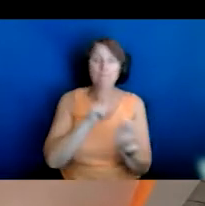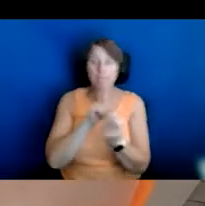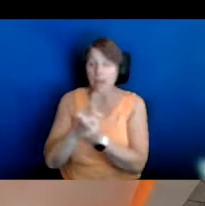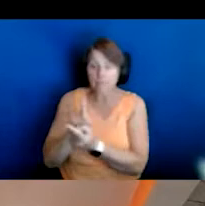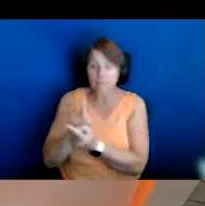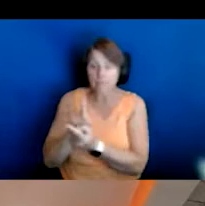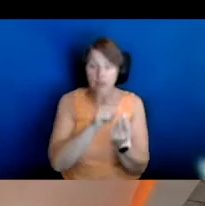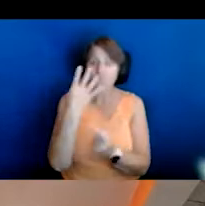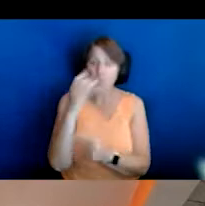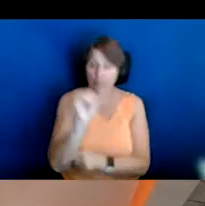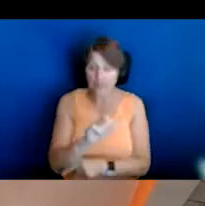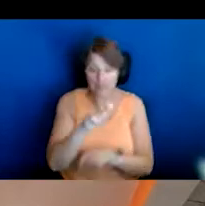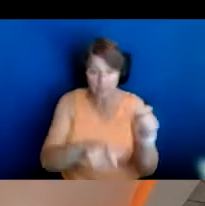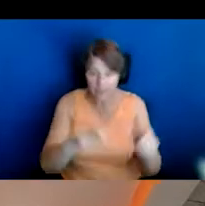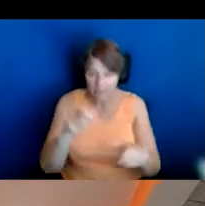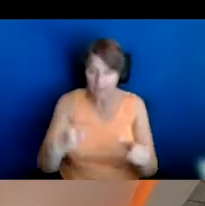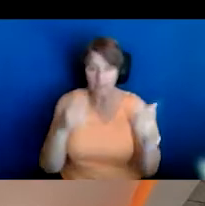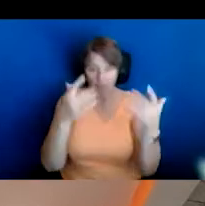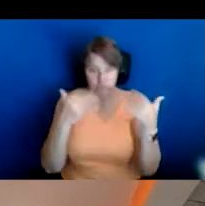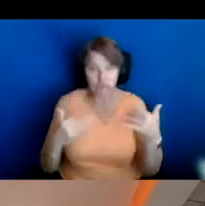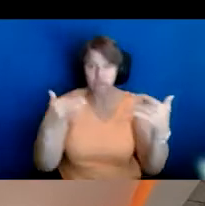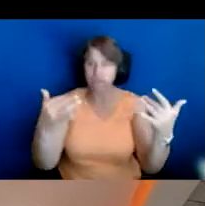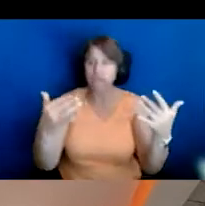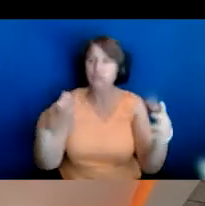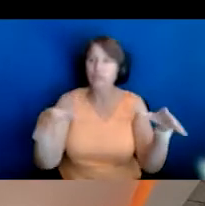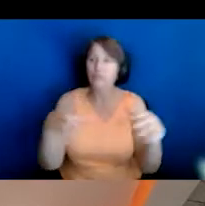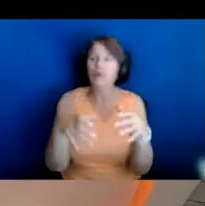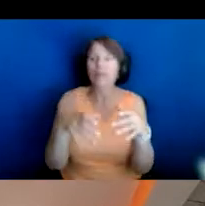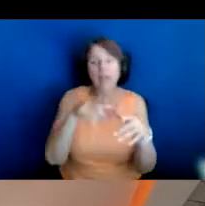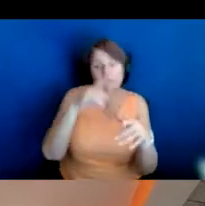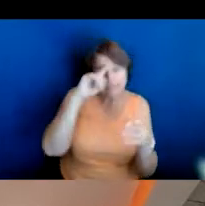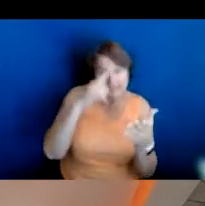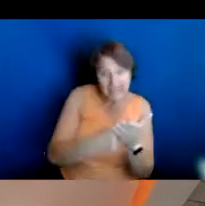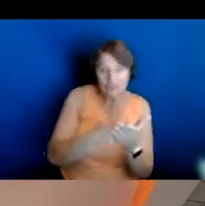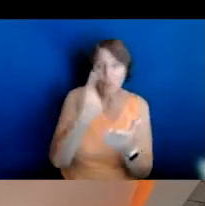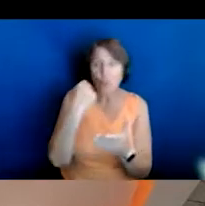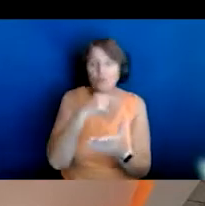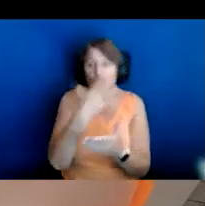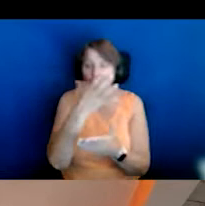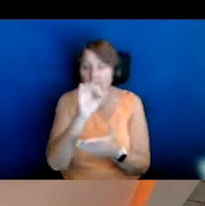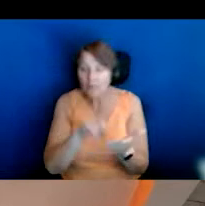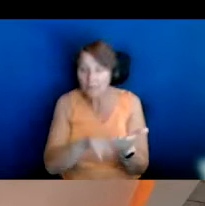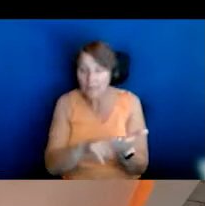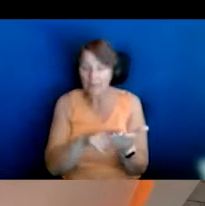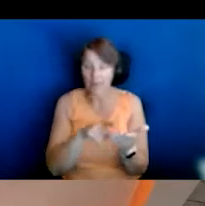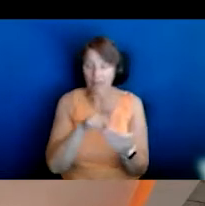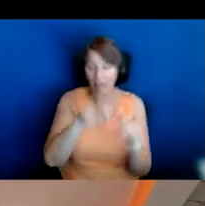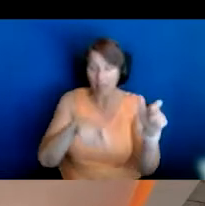And in a public forum and chose 150 people that would commit to three years of